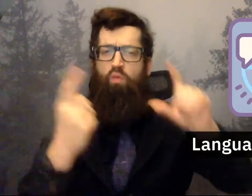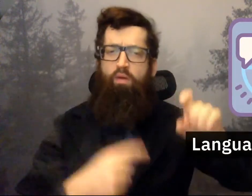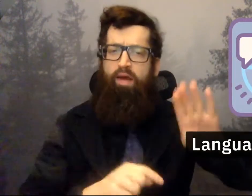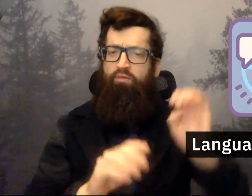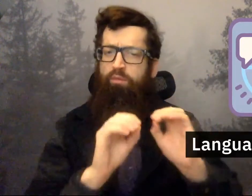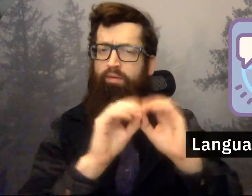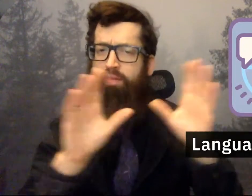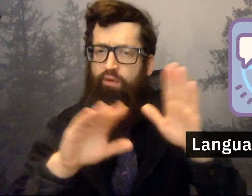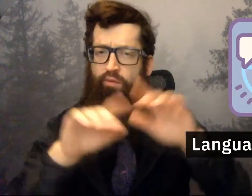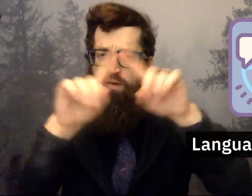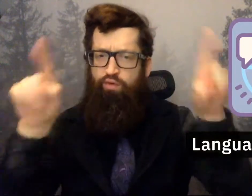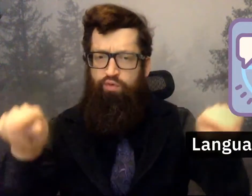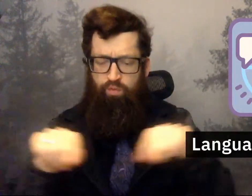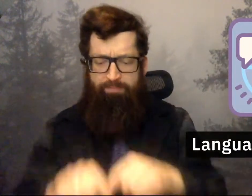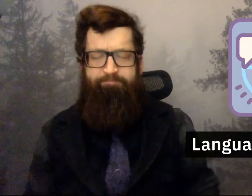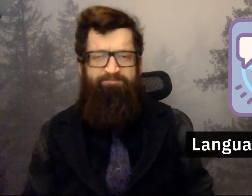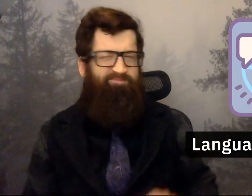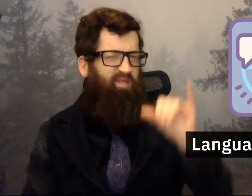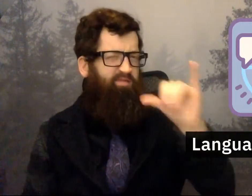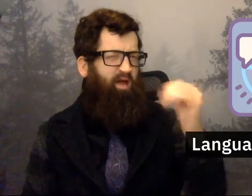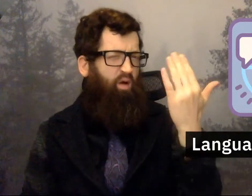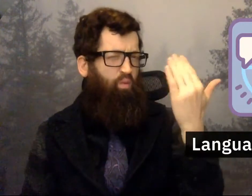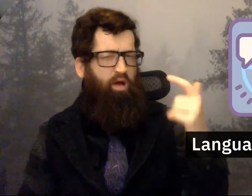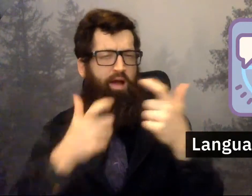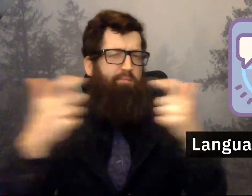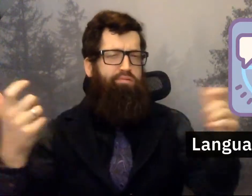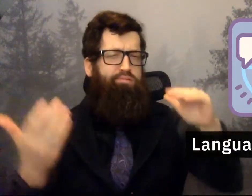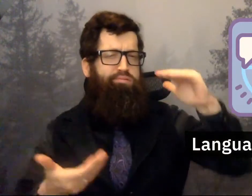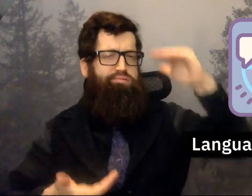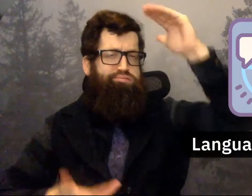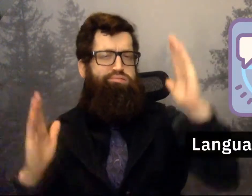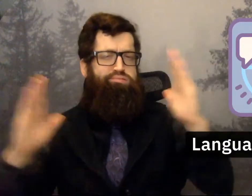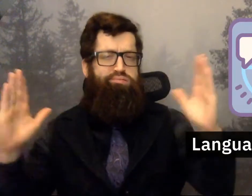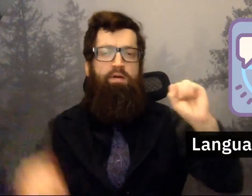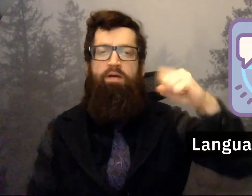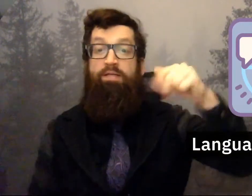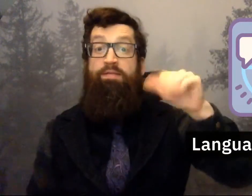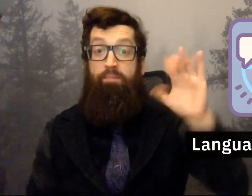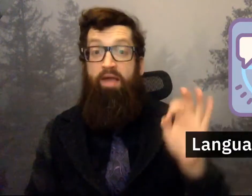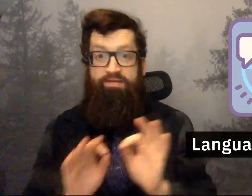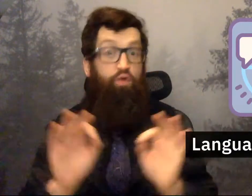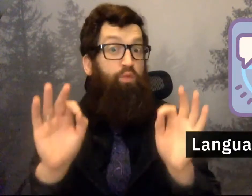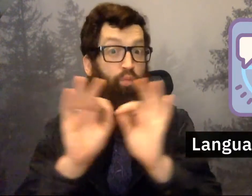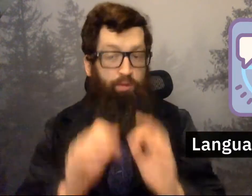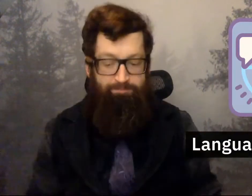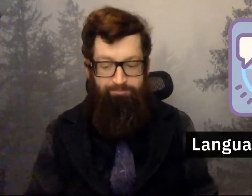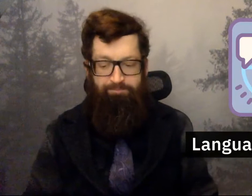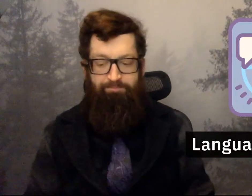All these elements have meaning in sign language, which is why a large space is necessary.